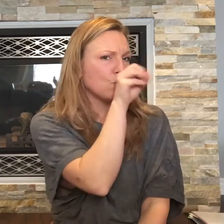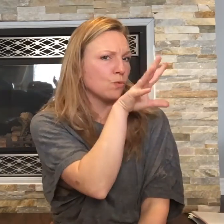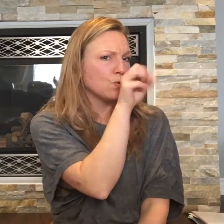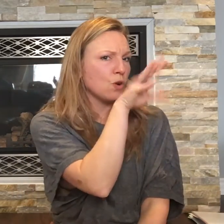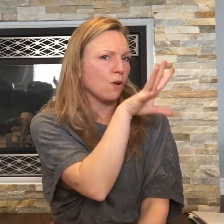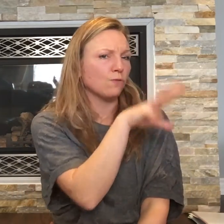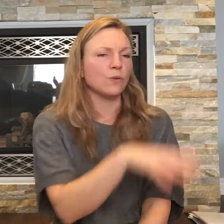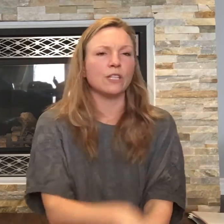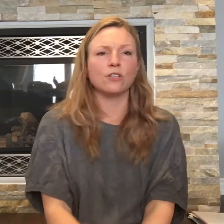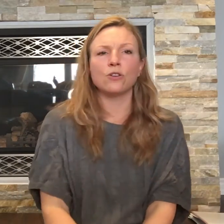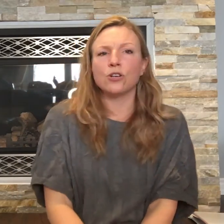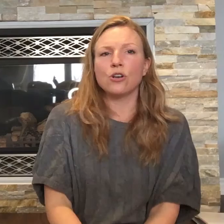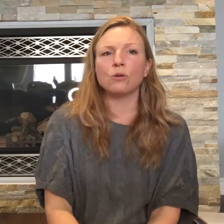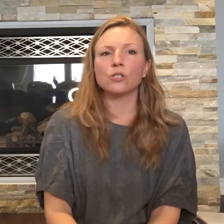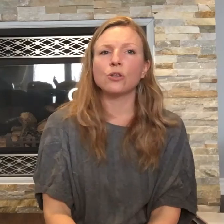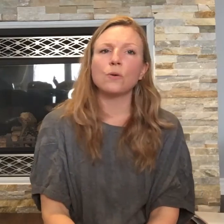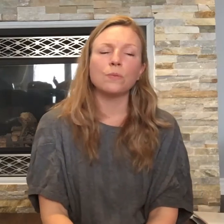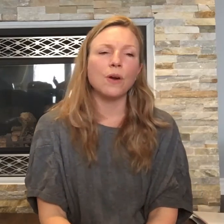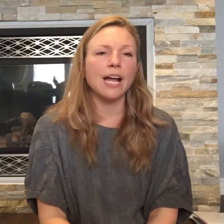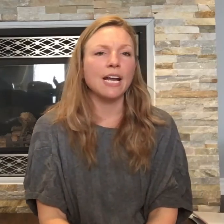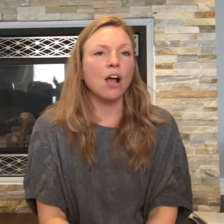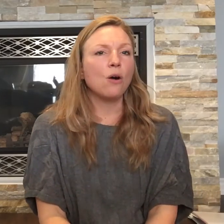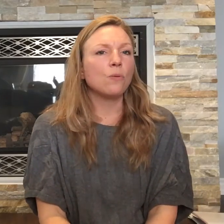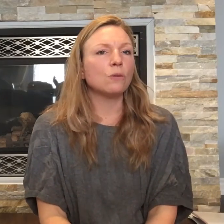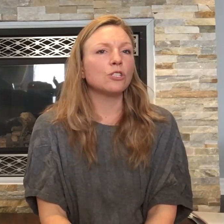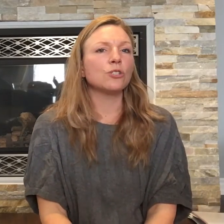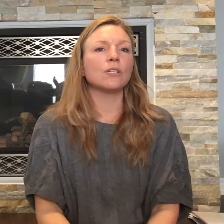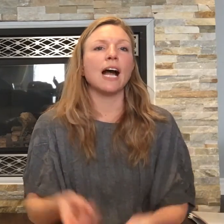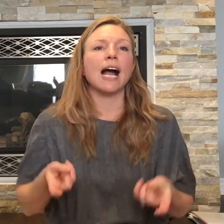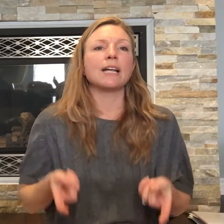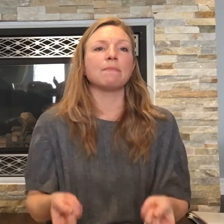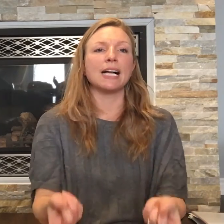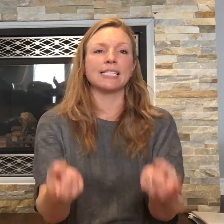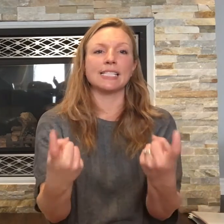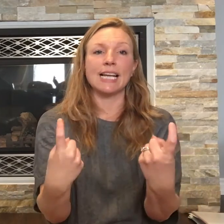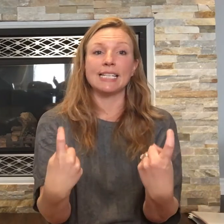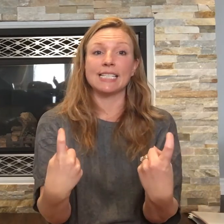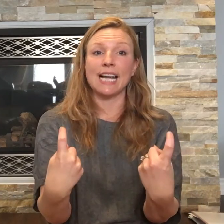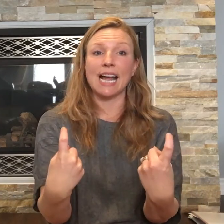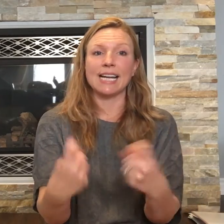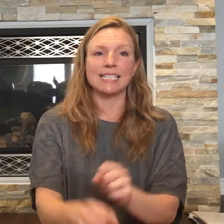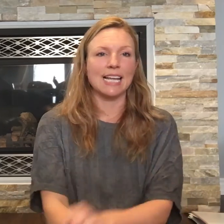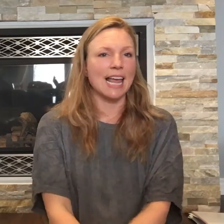'RUDLOPH with your nose so bright, won't you guide my SLEIGH tonight.